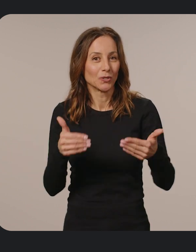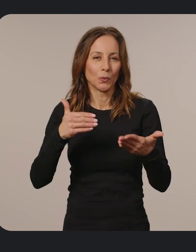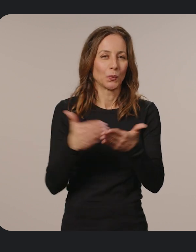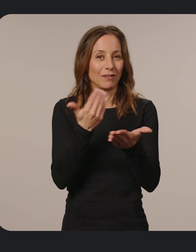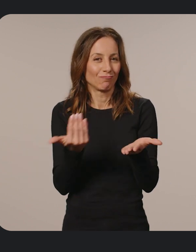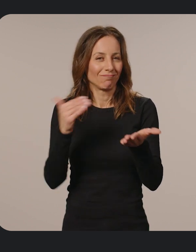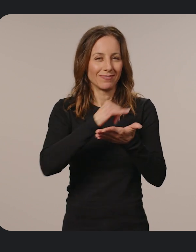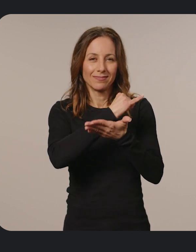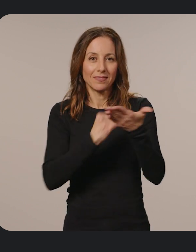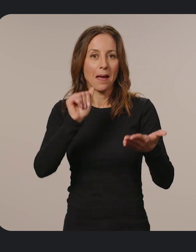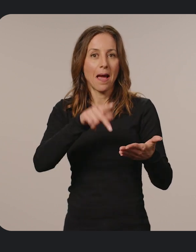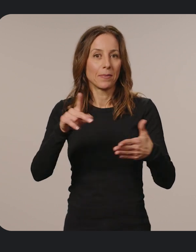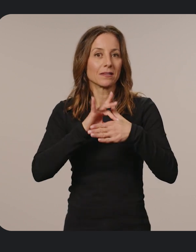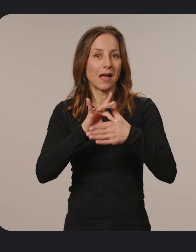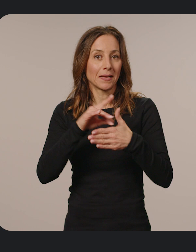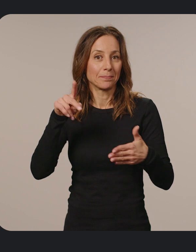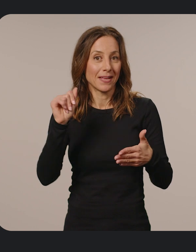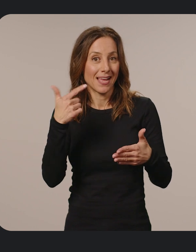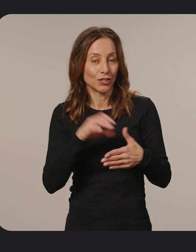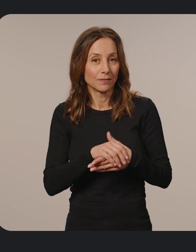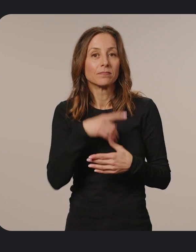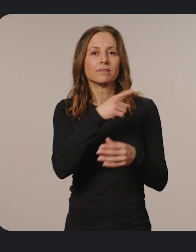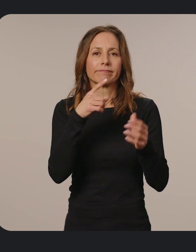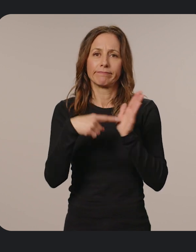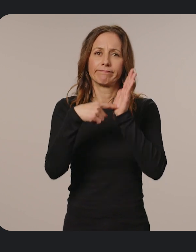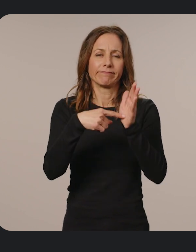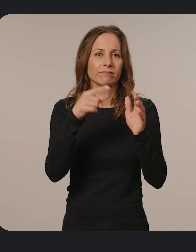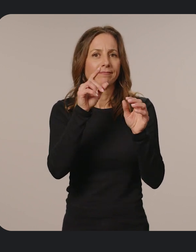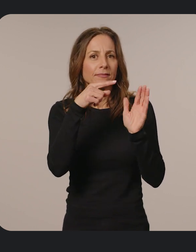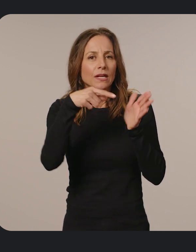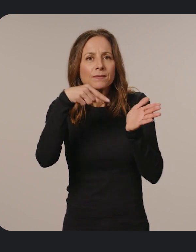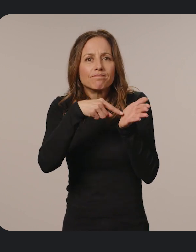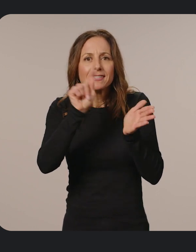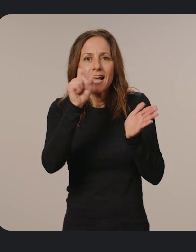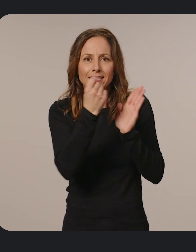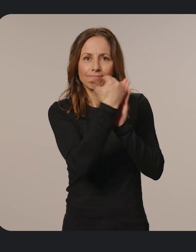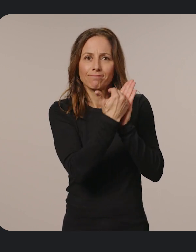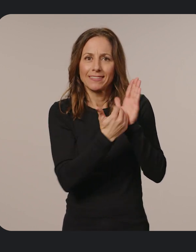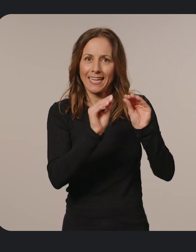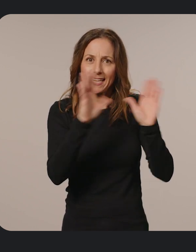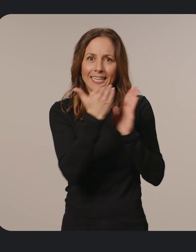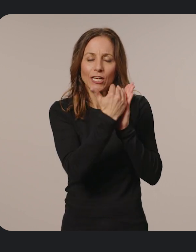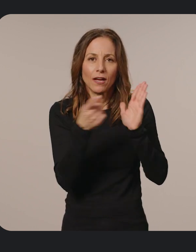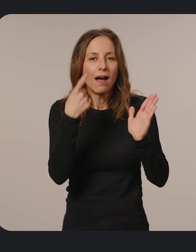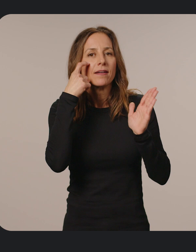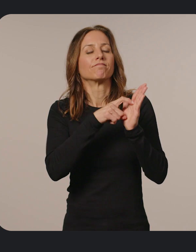So we are excited to introduce the newly redesigned app content page. It makes outstanding tasks clearer